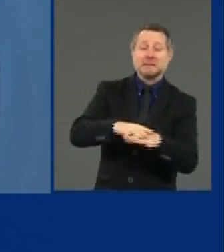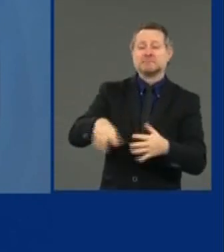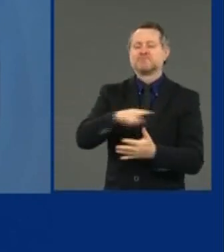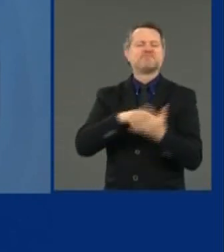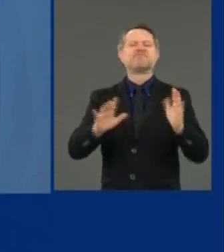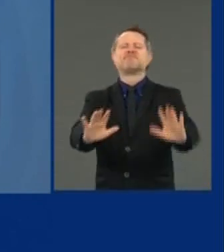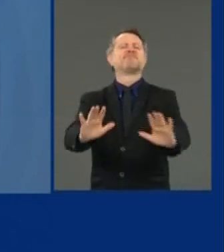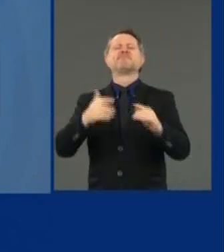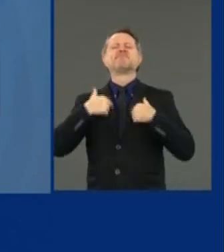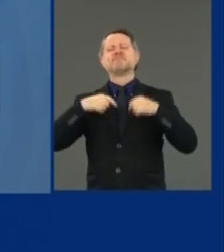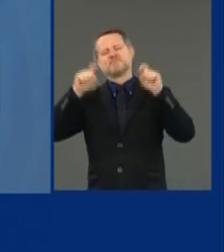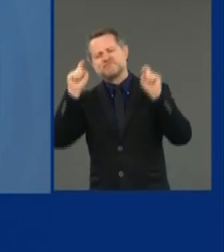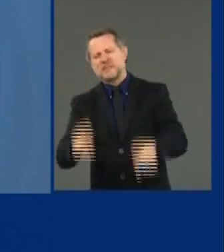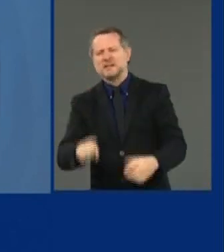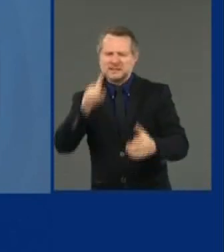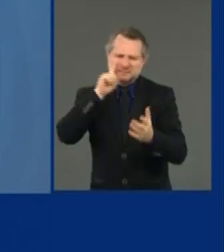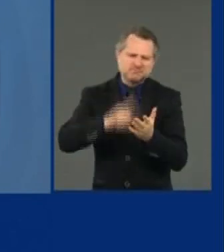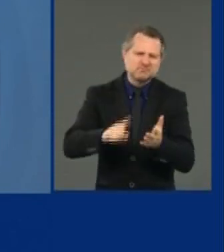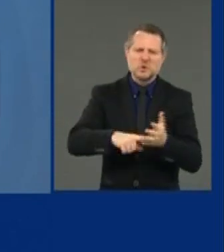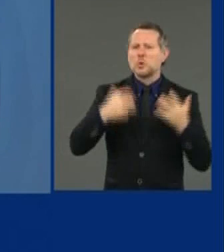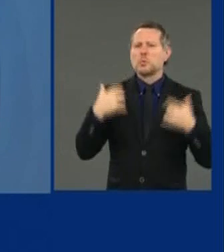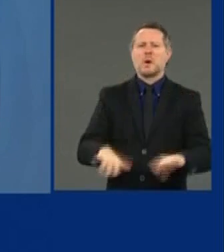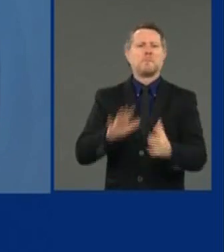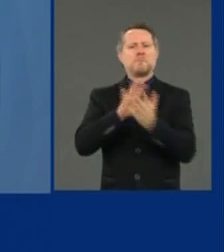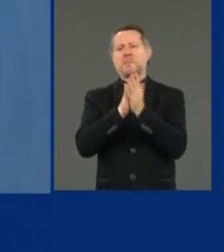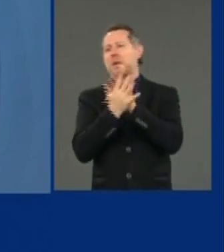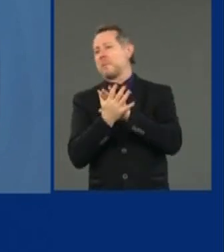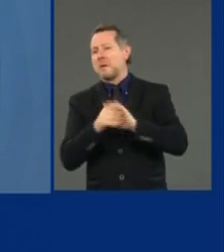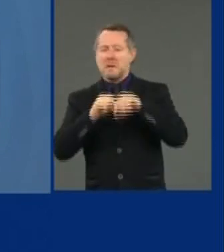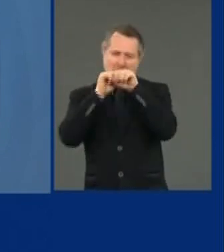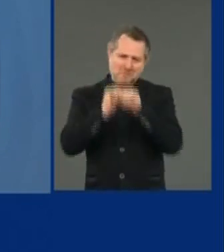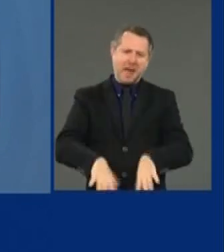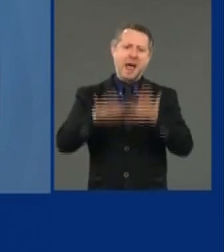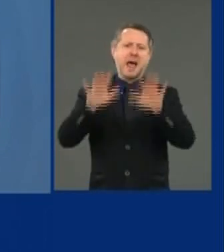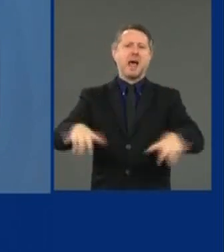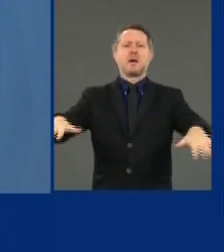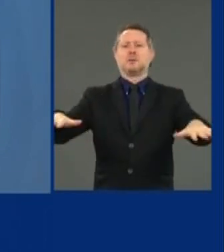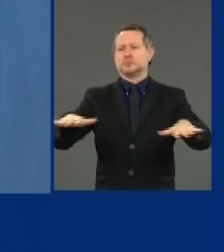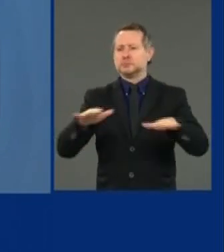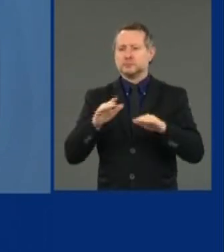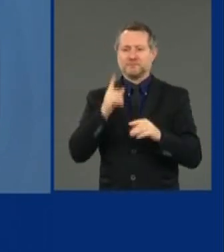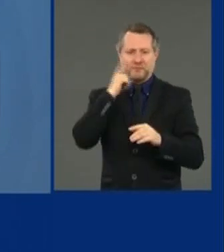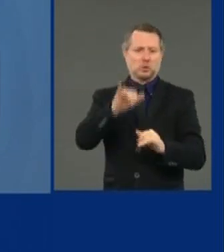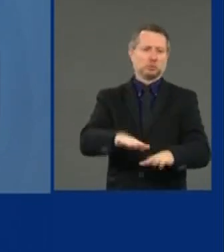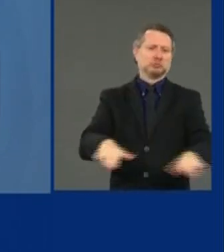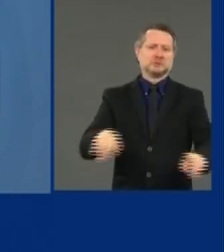AFFECTED, RIGHT. YOU'RE TALKING ABOUT SCHOOLS AND DENSITY AND MAKING SURE THIS IS NOT A WIDESPREAD SITUATION